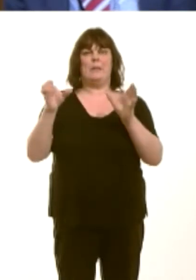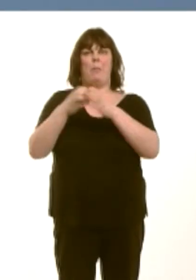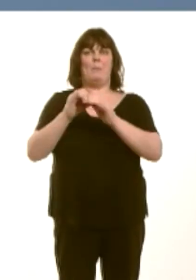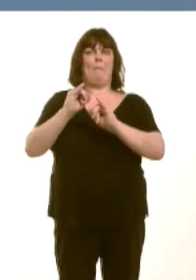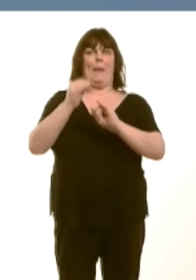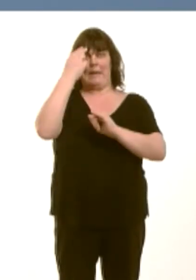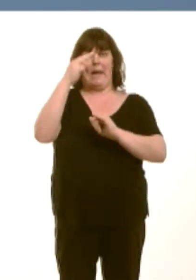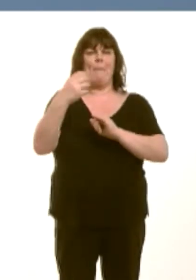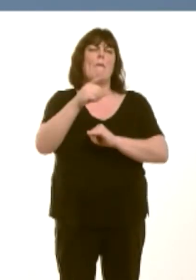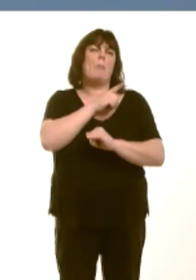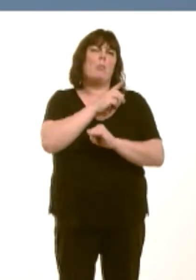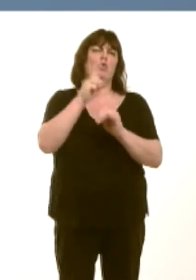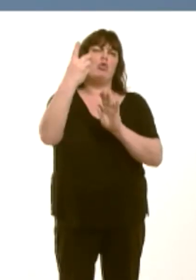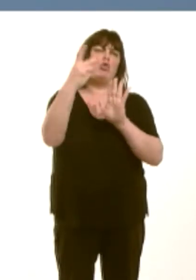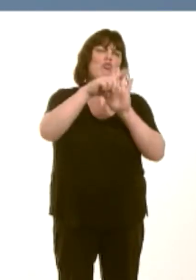Carwyn Jones: But, letís see how we can be positive here.